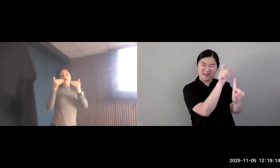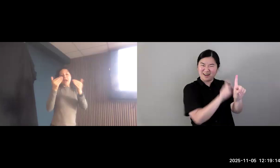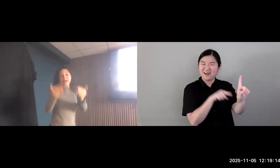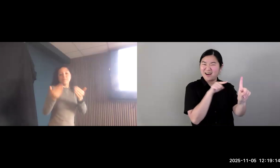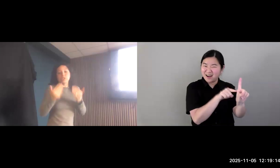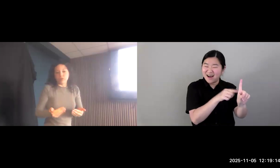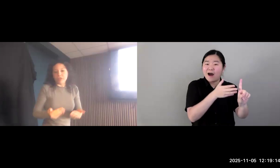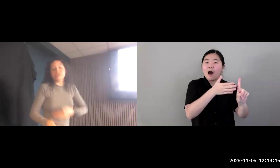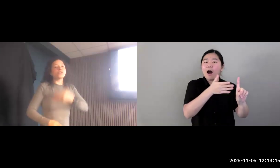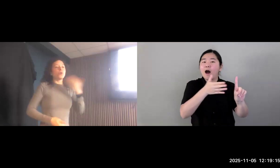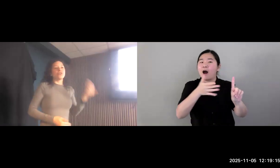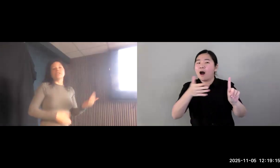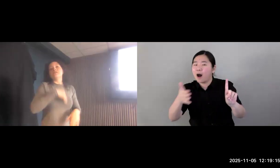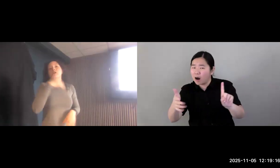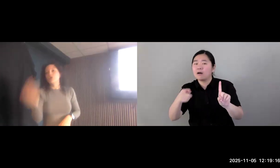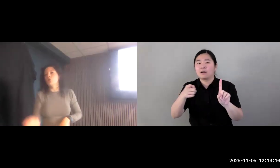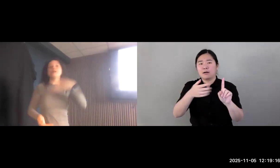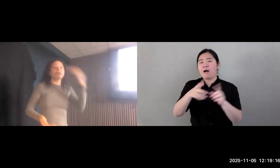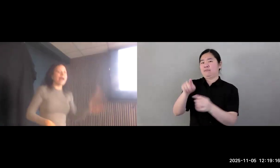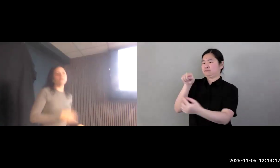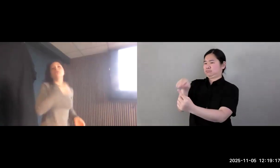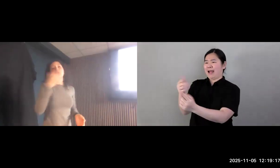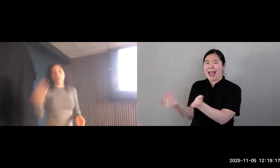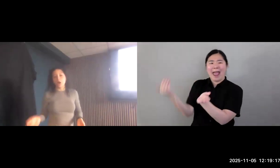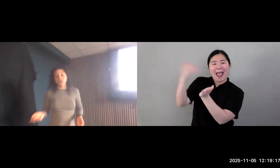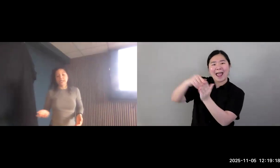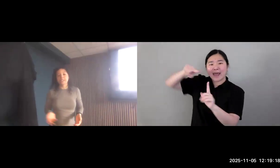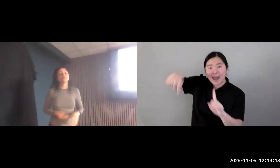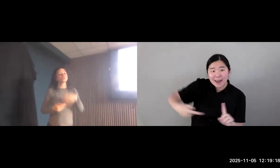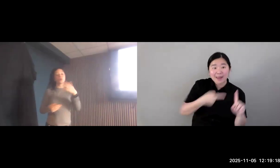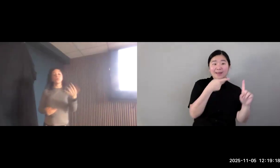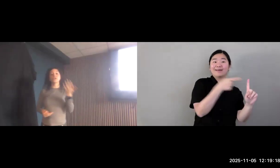animacy of reference, so whether it's a han, an animal, an object.